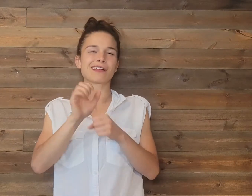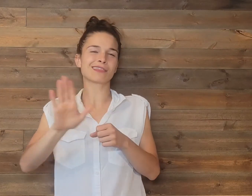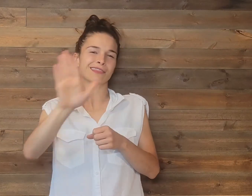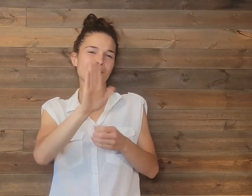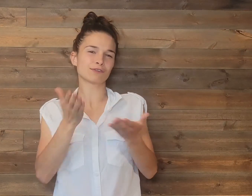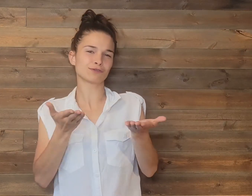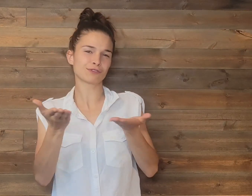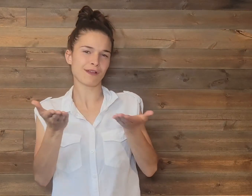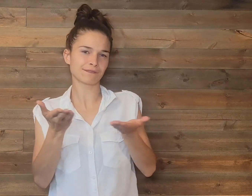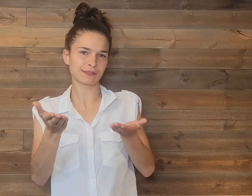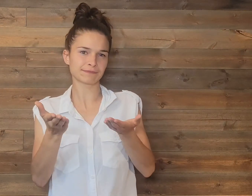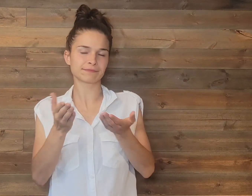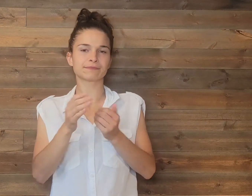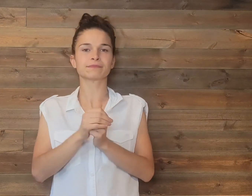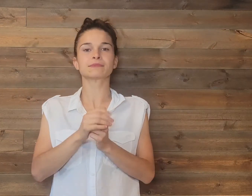and use its services.